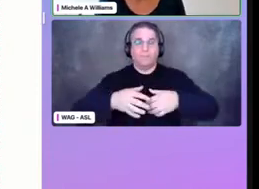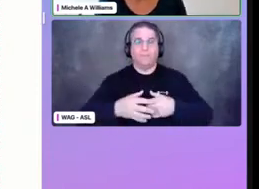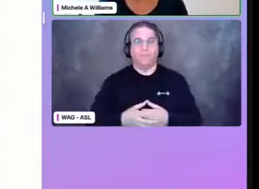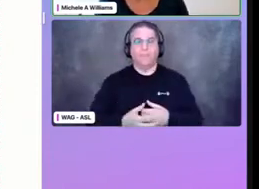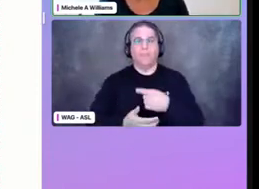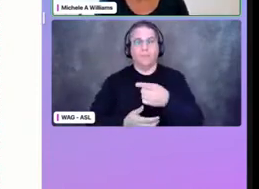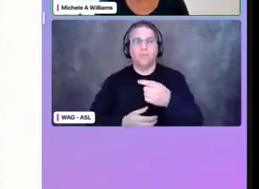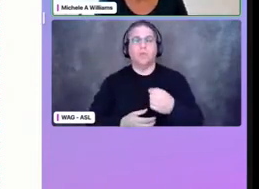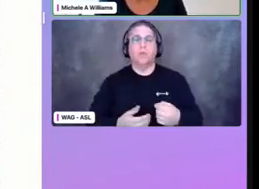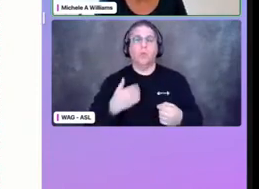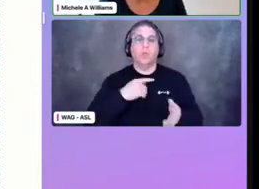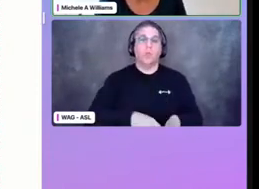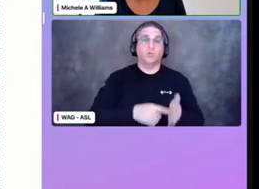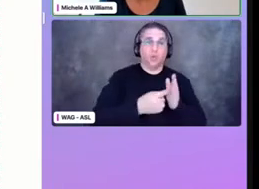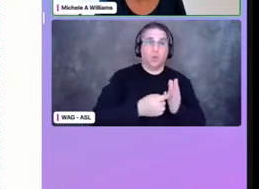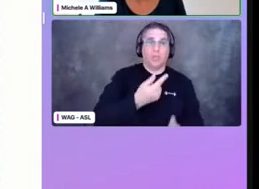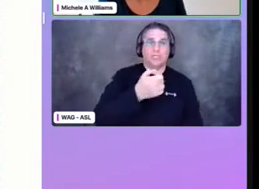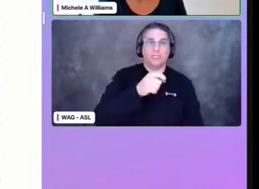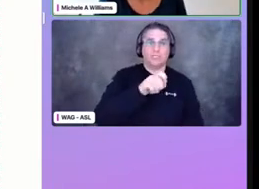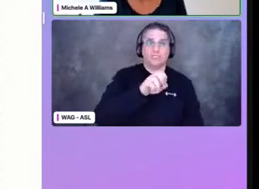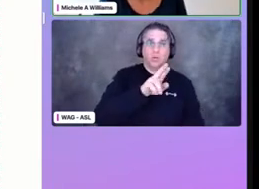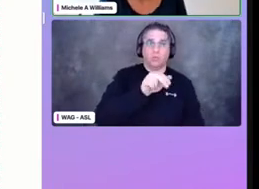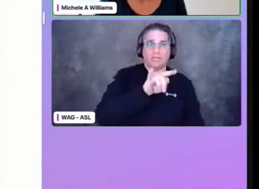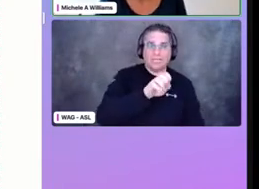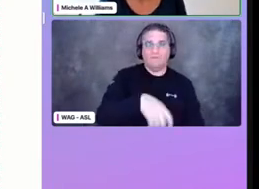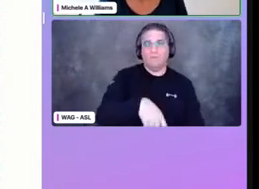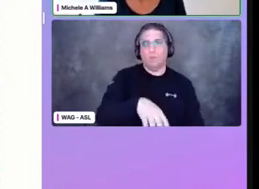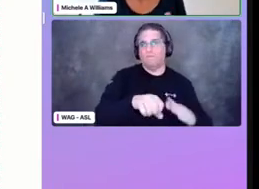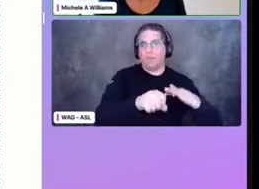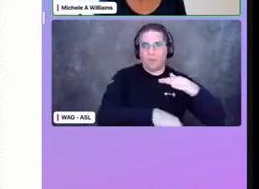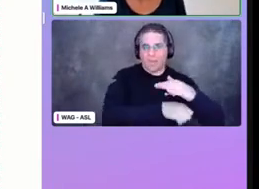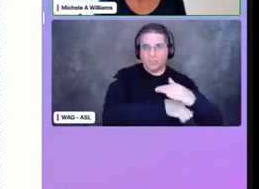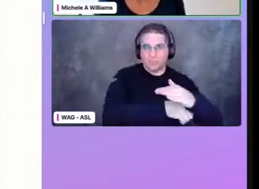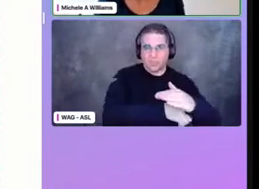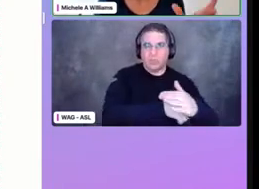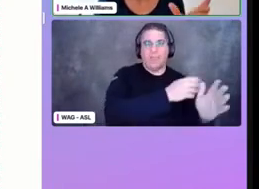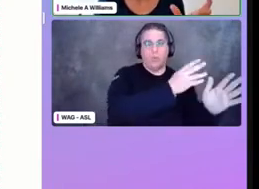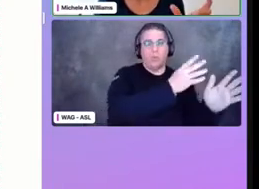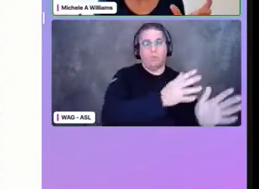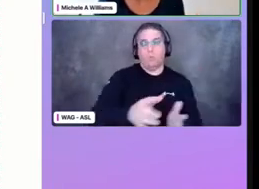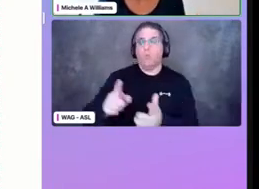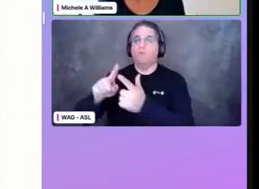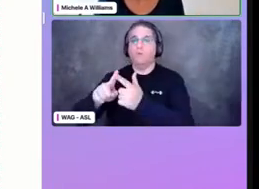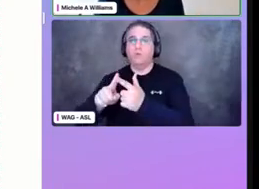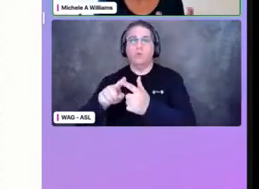should, accompany these waves. Basically research methods what's rule from known as generative or